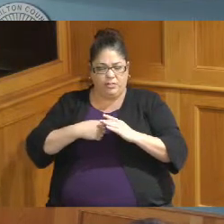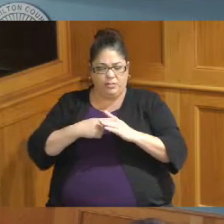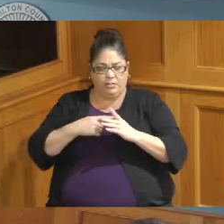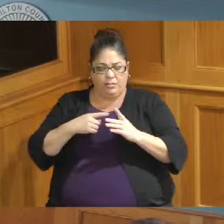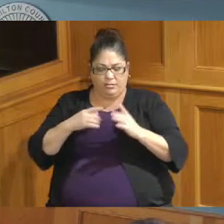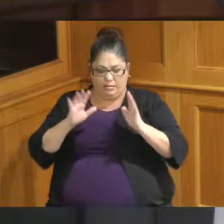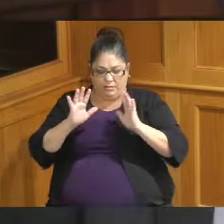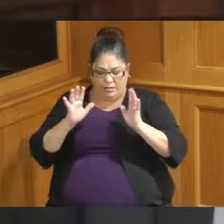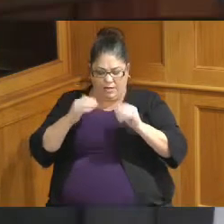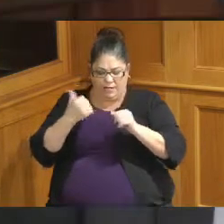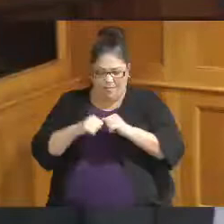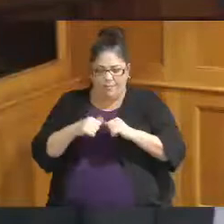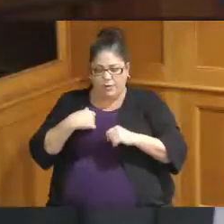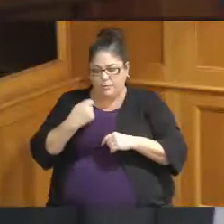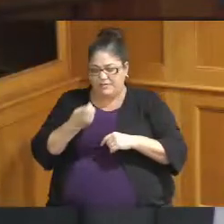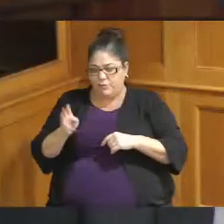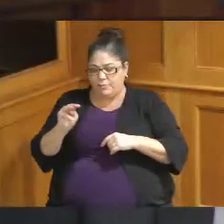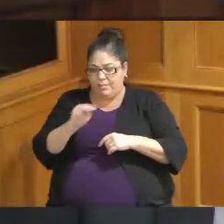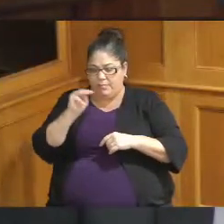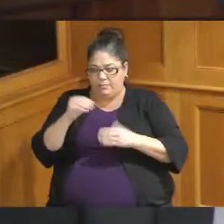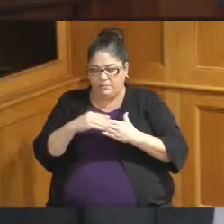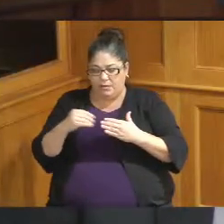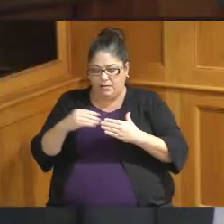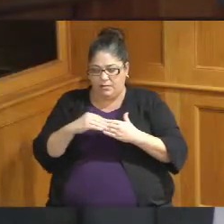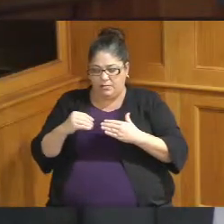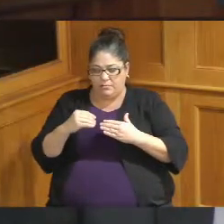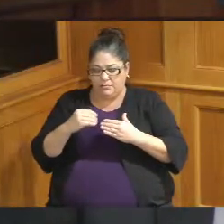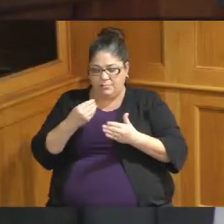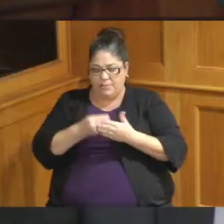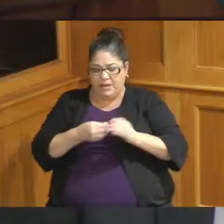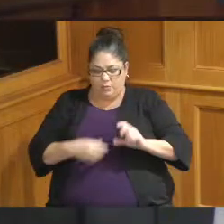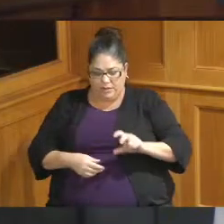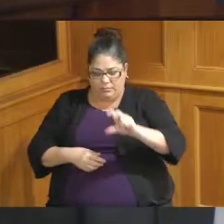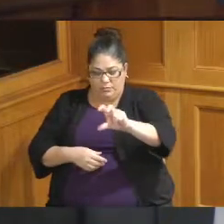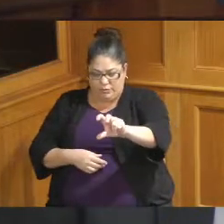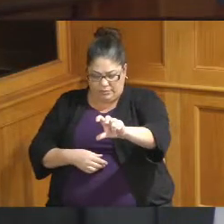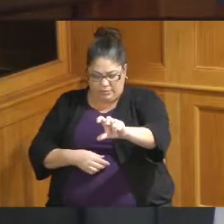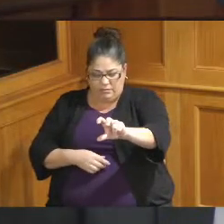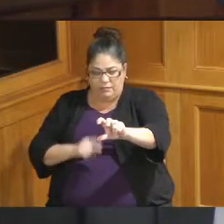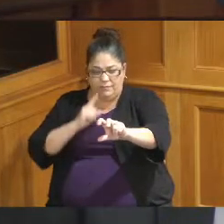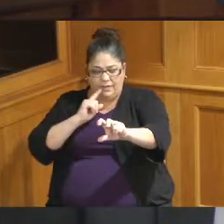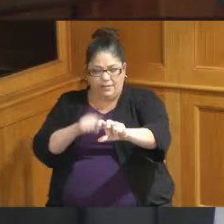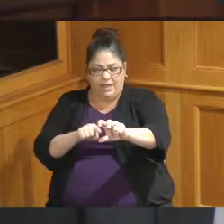in the millions the amount of money that we put towards that and there was a a deadline